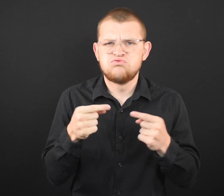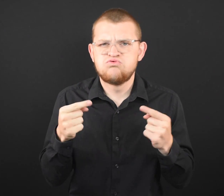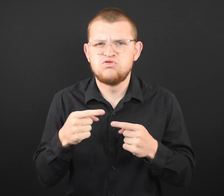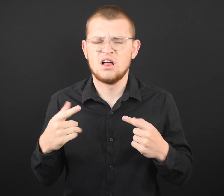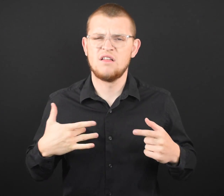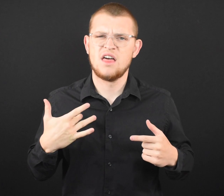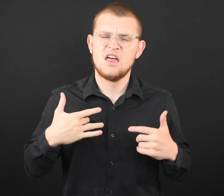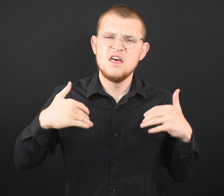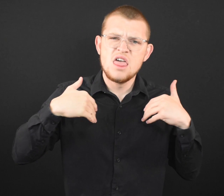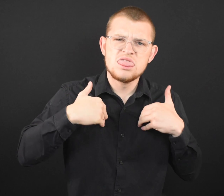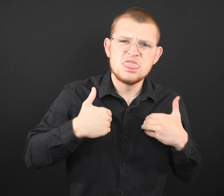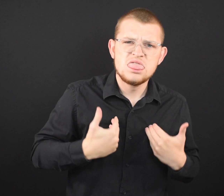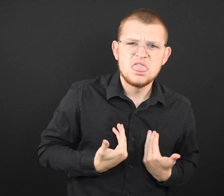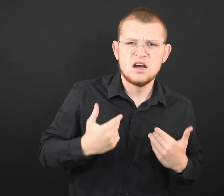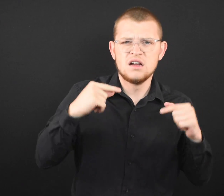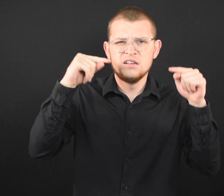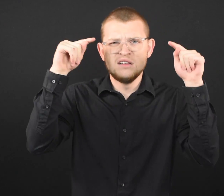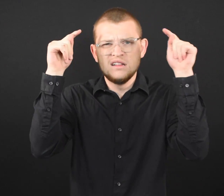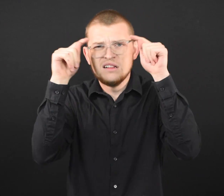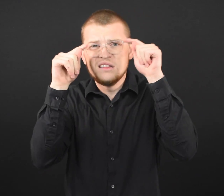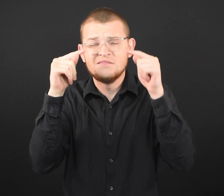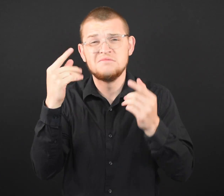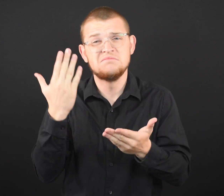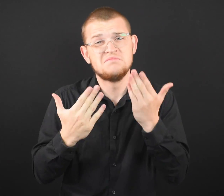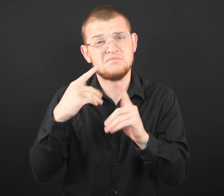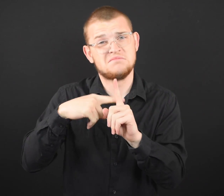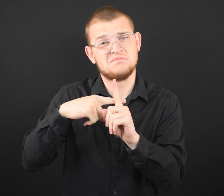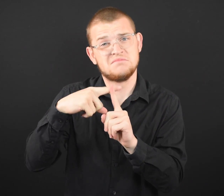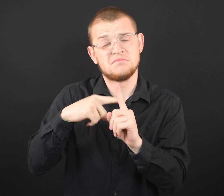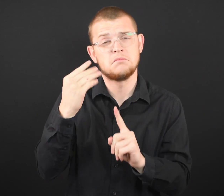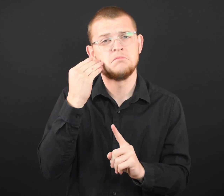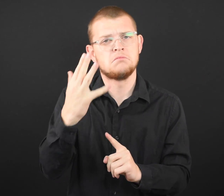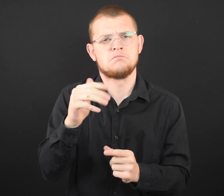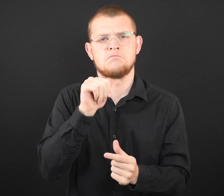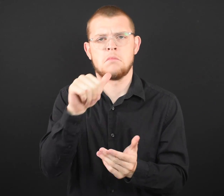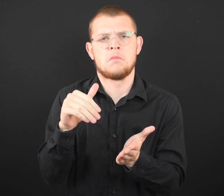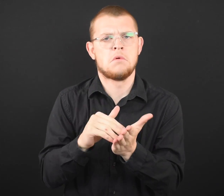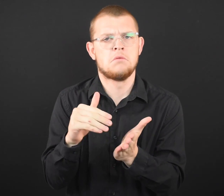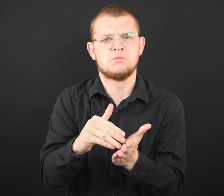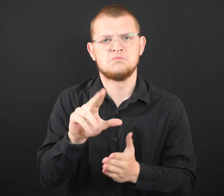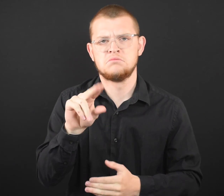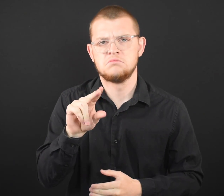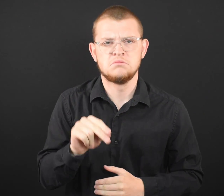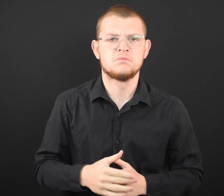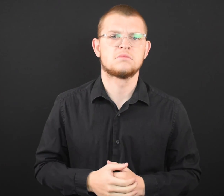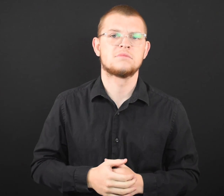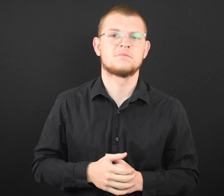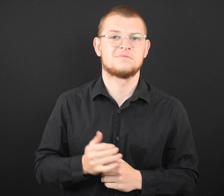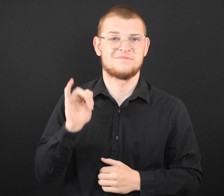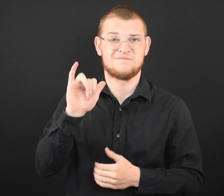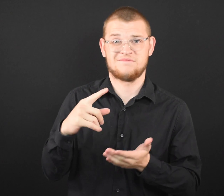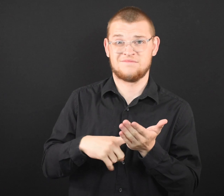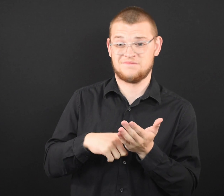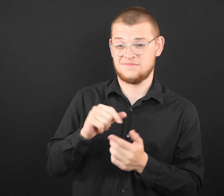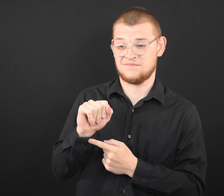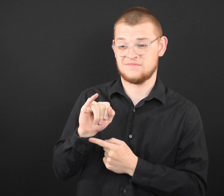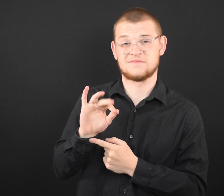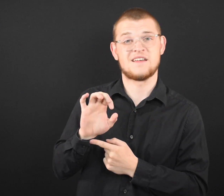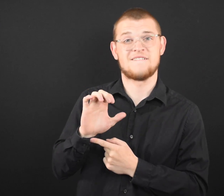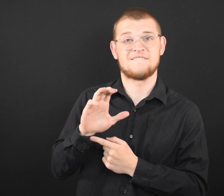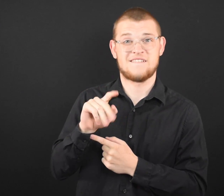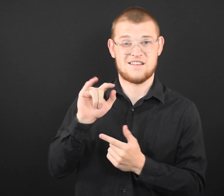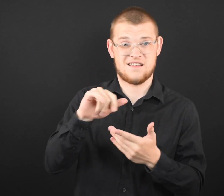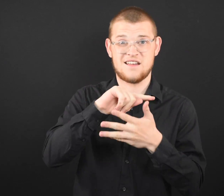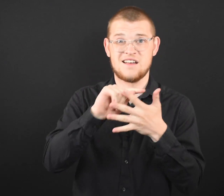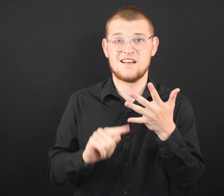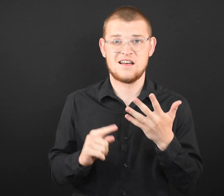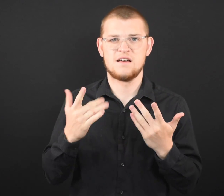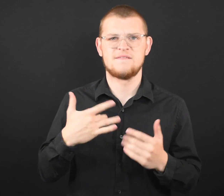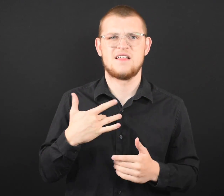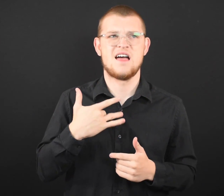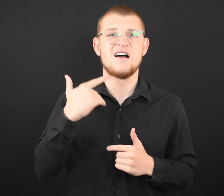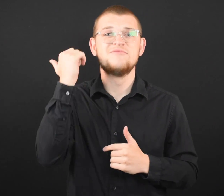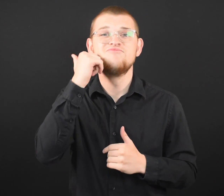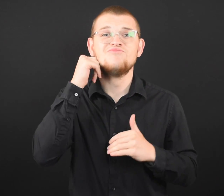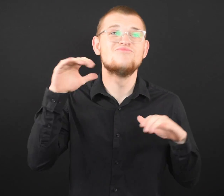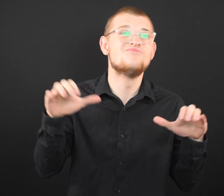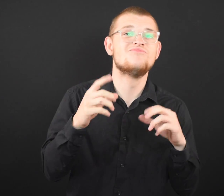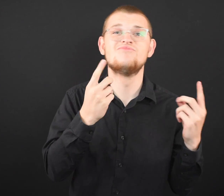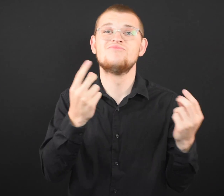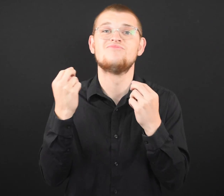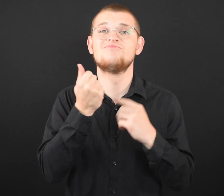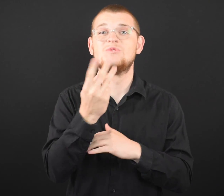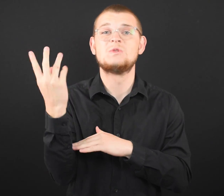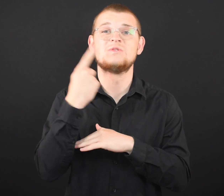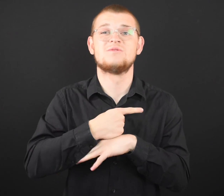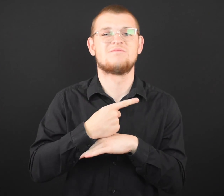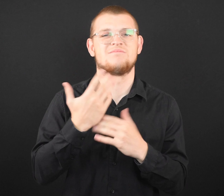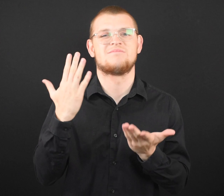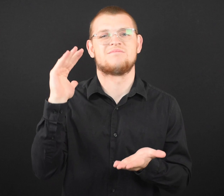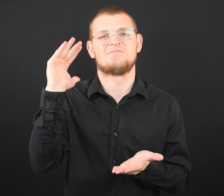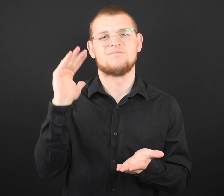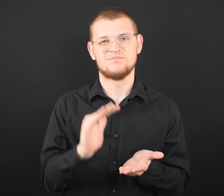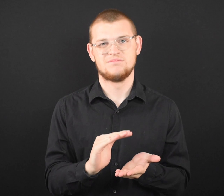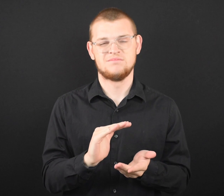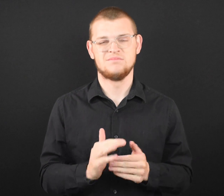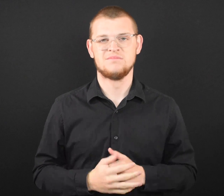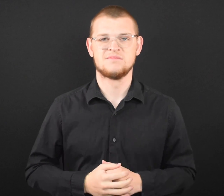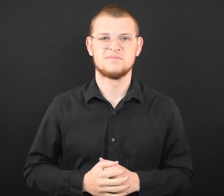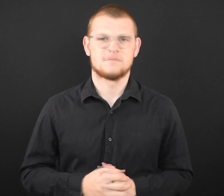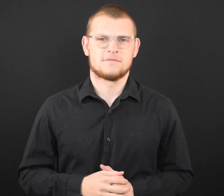these side effects may stop you from doing your normal activities for a couple days.